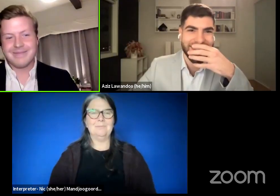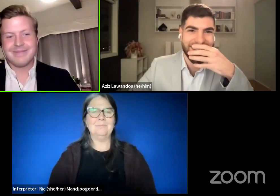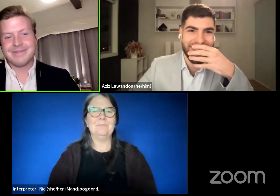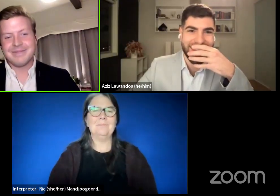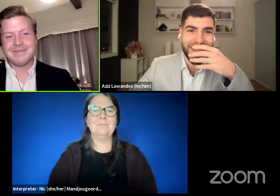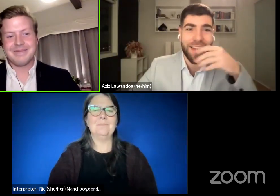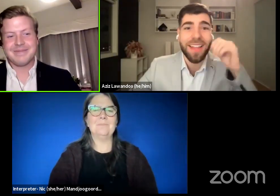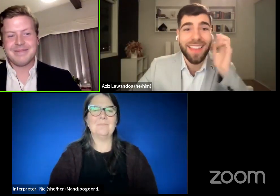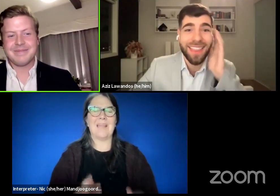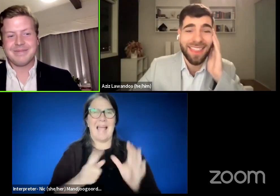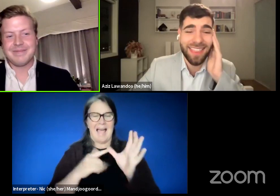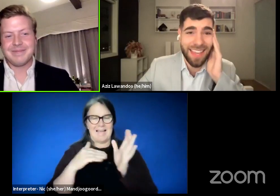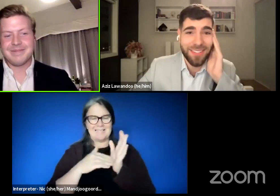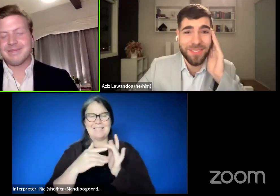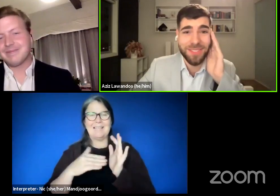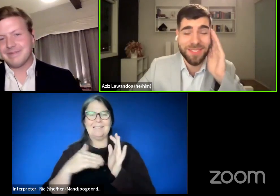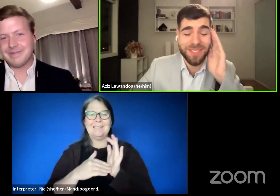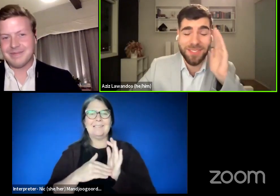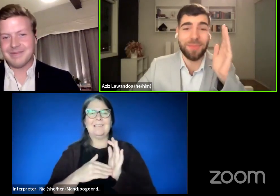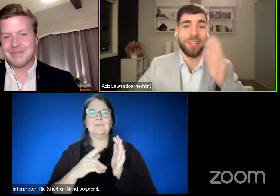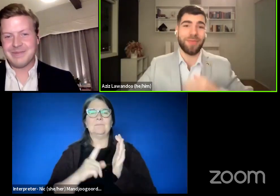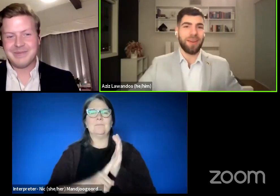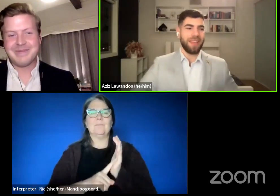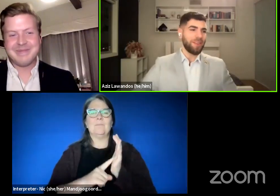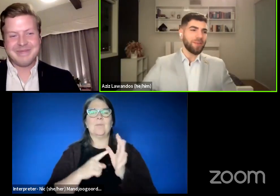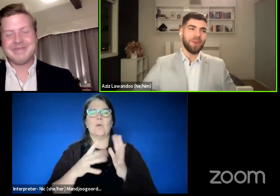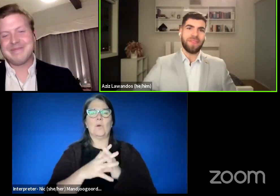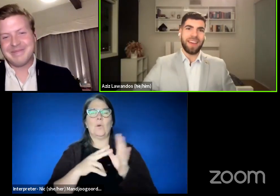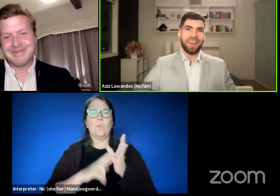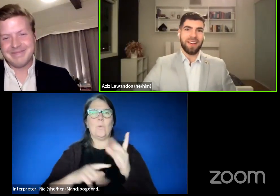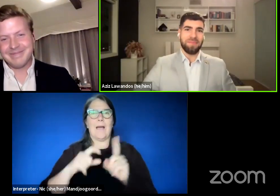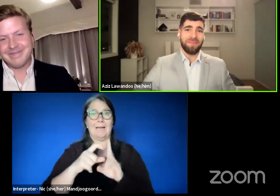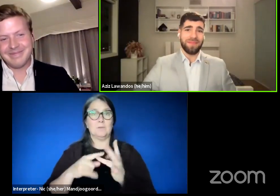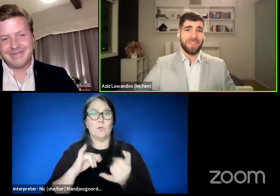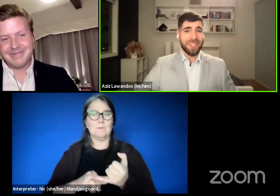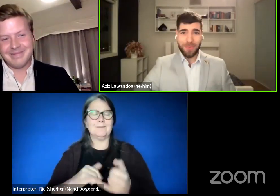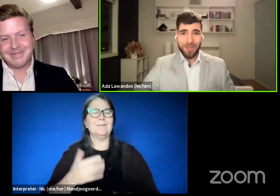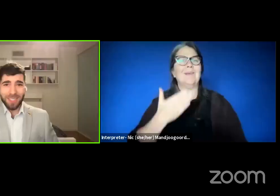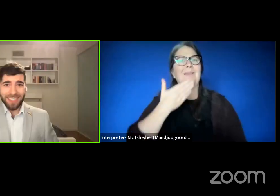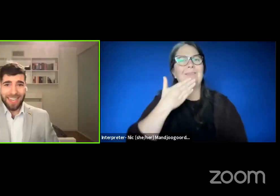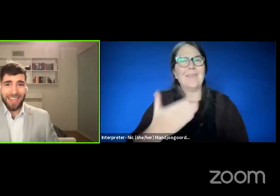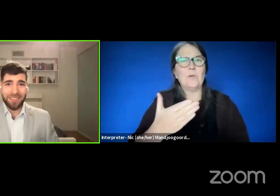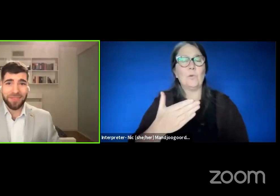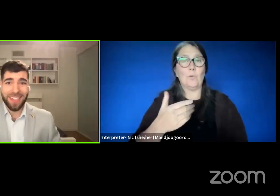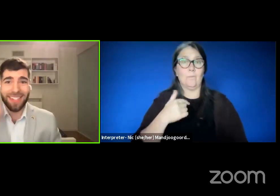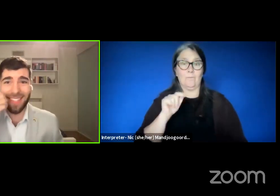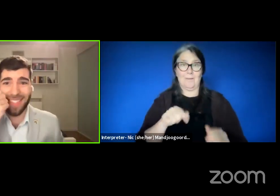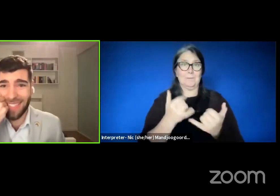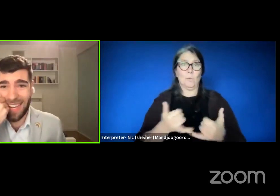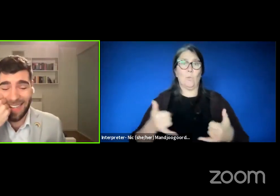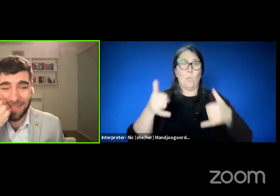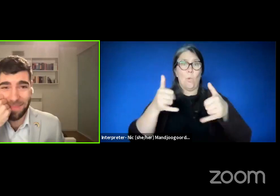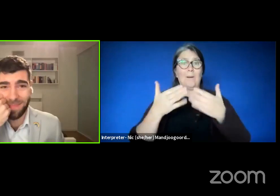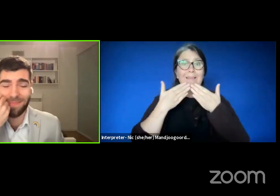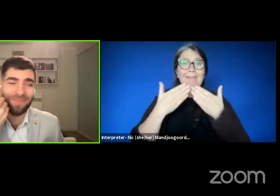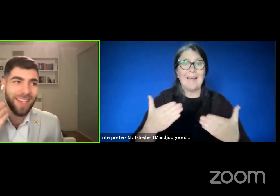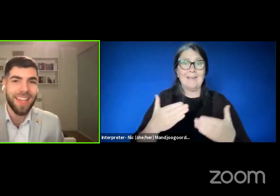dots congratulations disease. Thank you so much Thank you so much. Well thank you all for a.